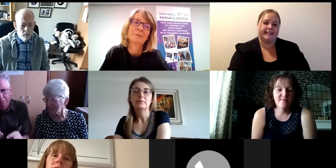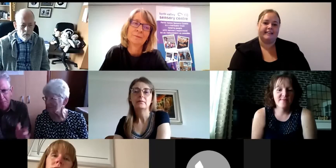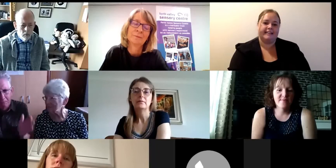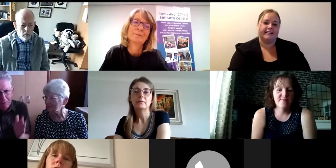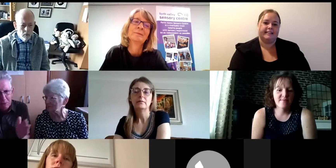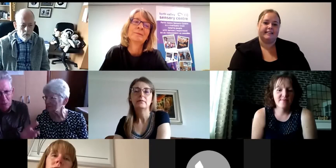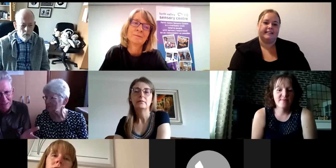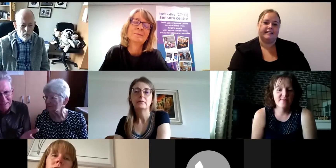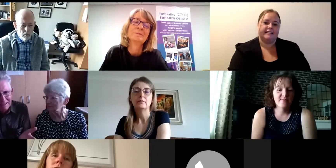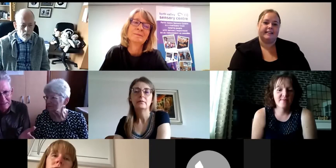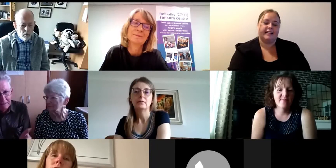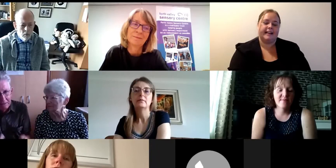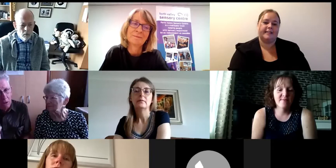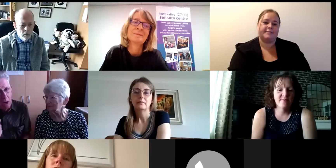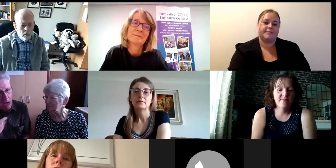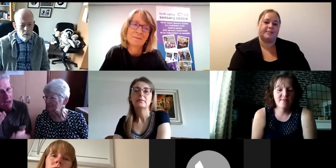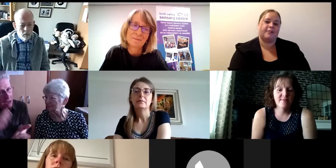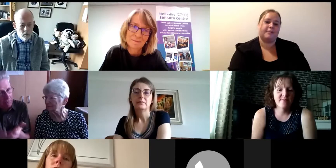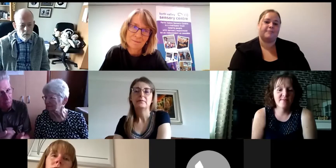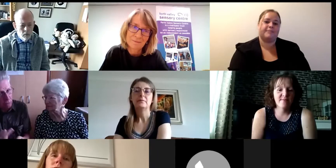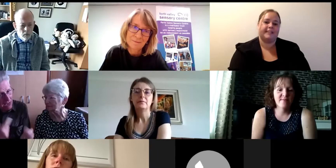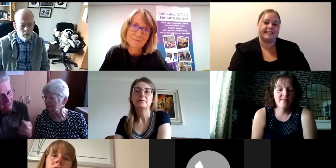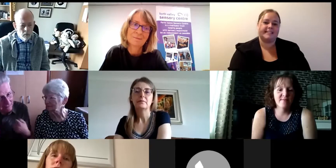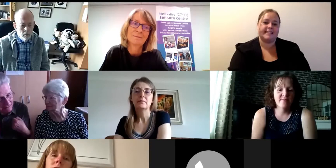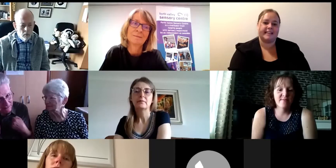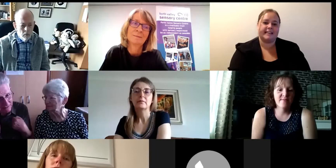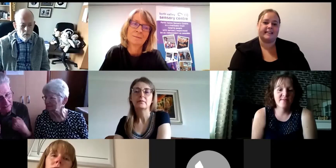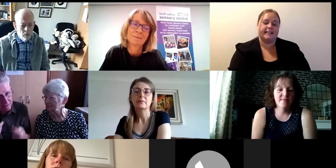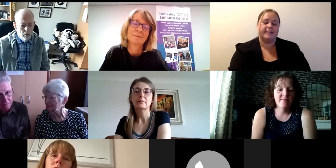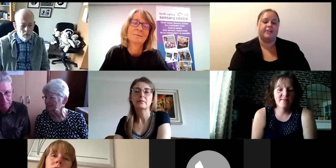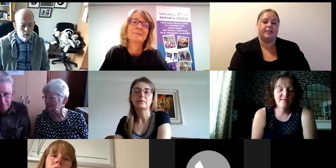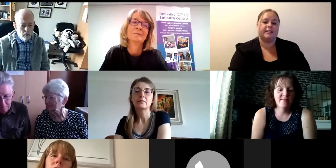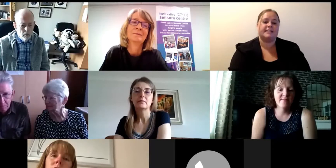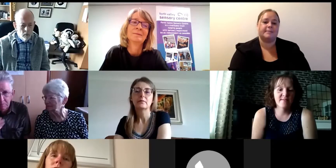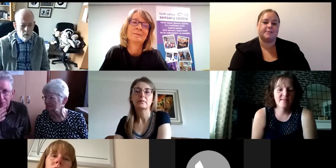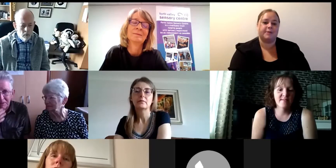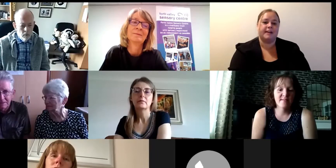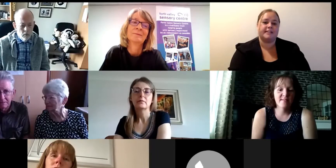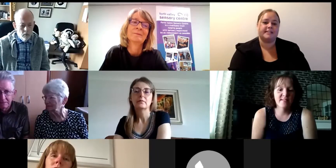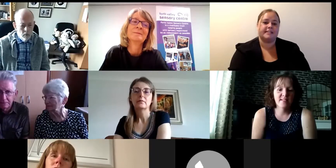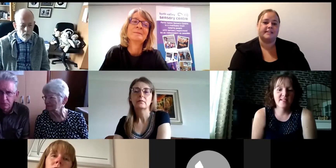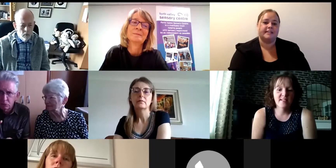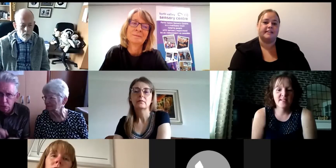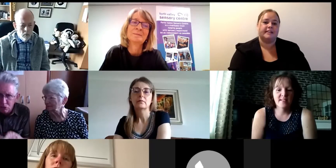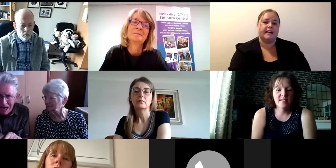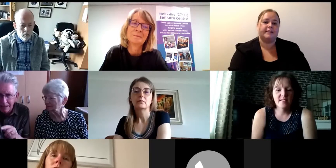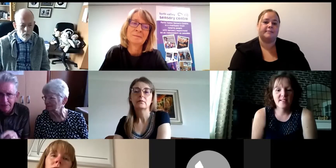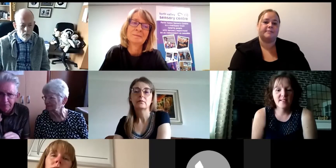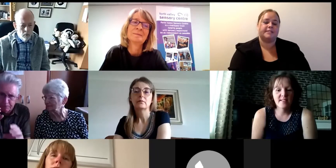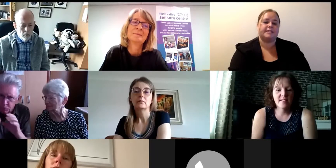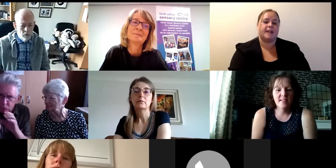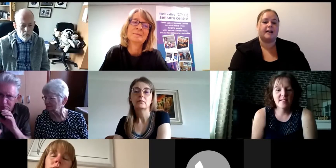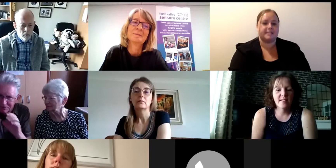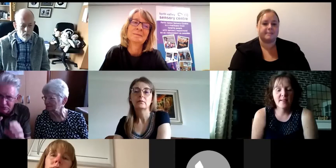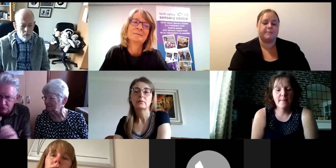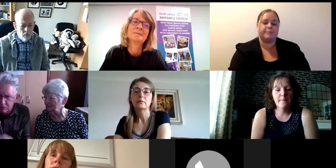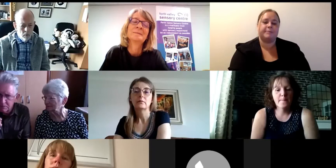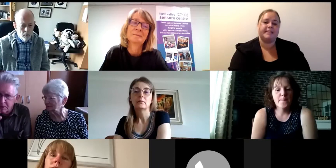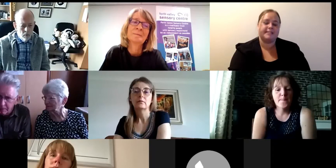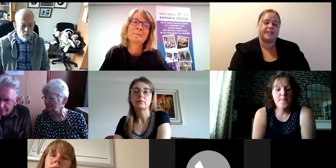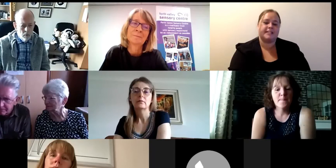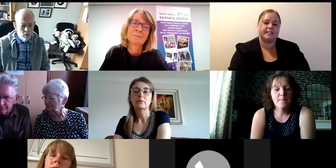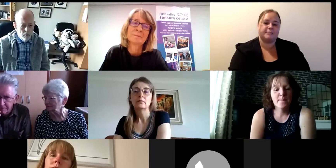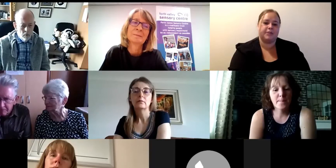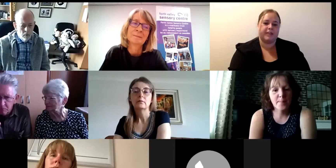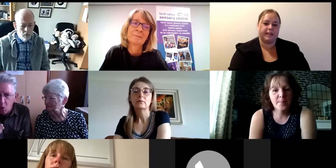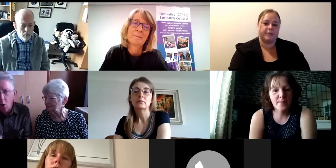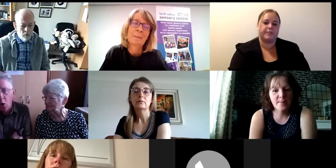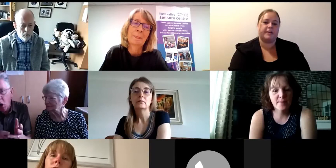It's up to us, you know, ask people, "please try to communicate with us"